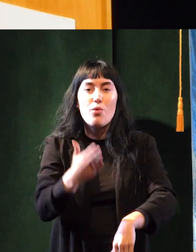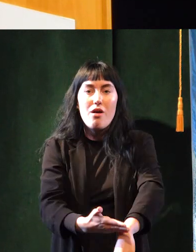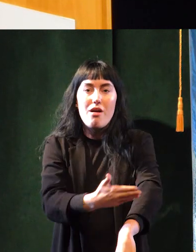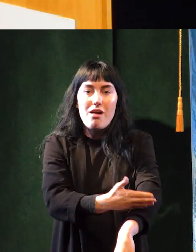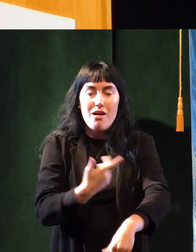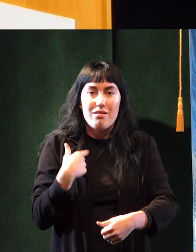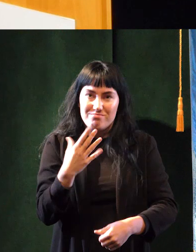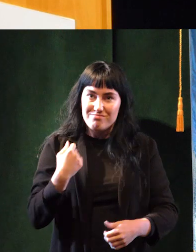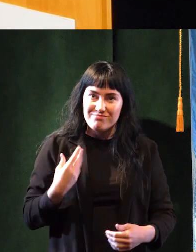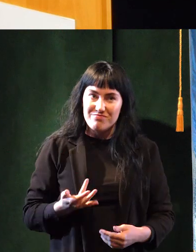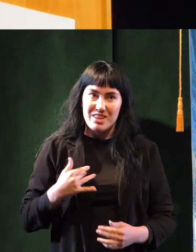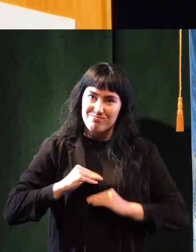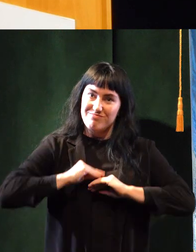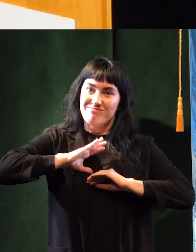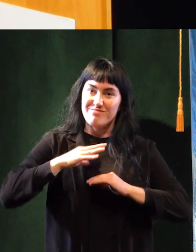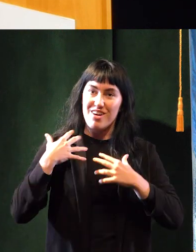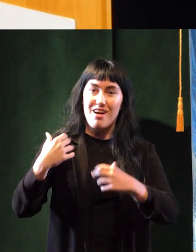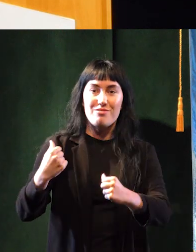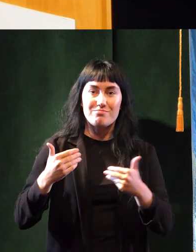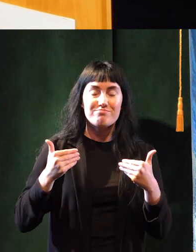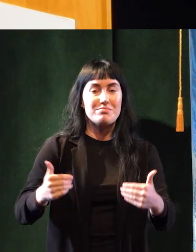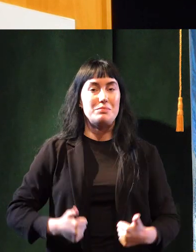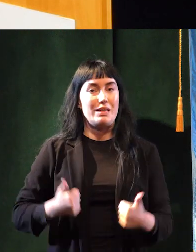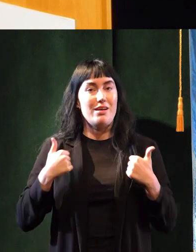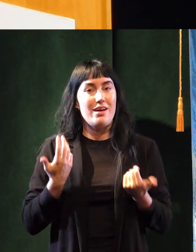increased confidence in your abilities to move your life forward and create